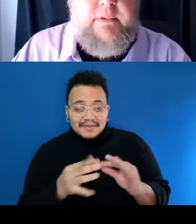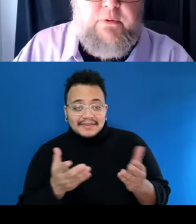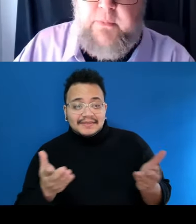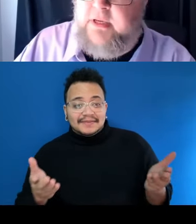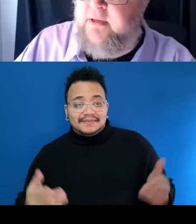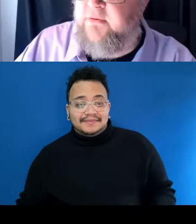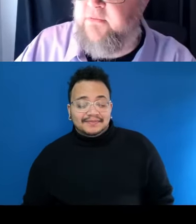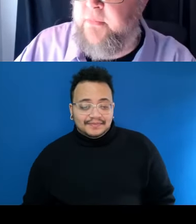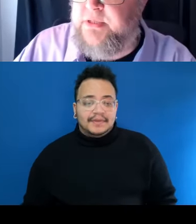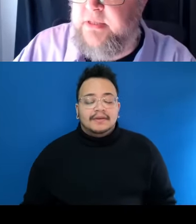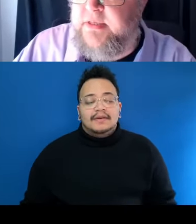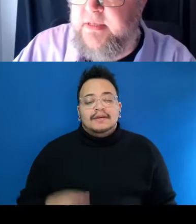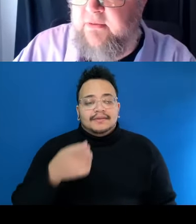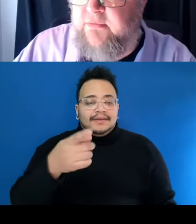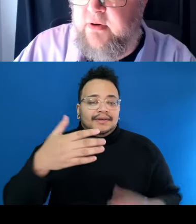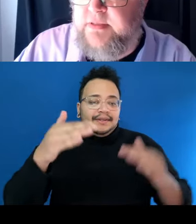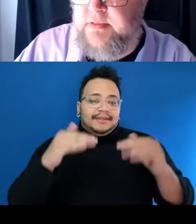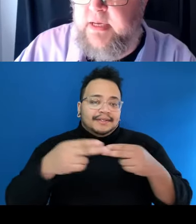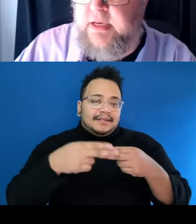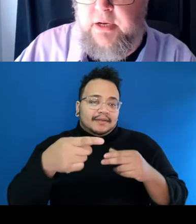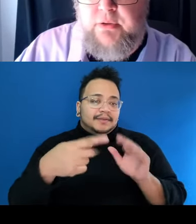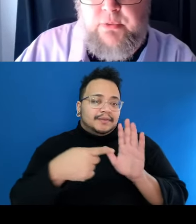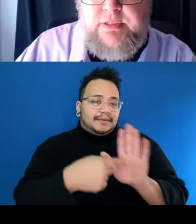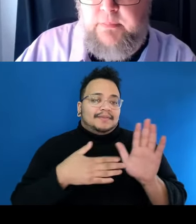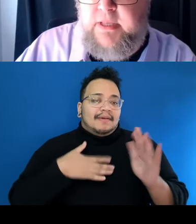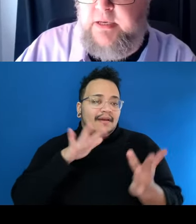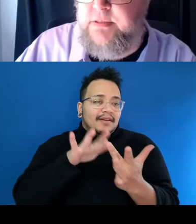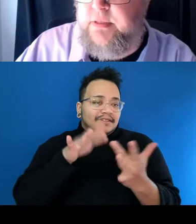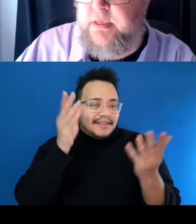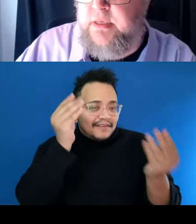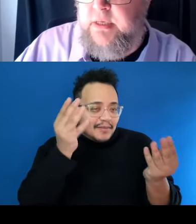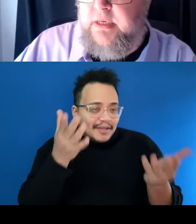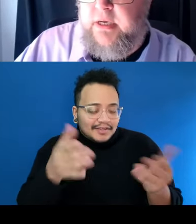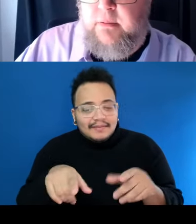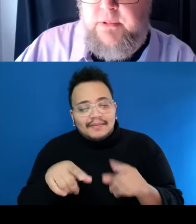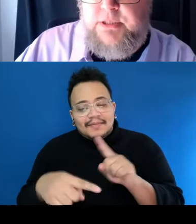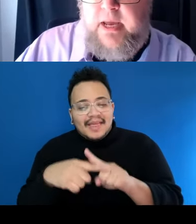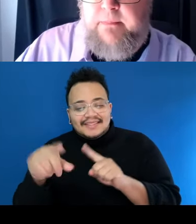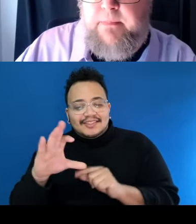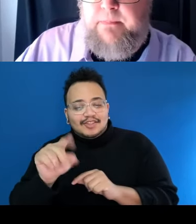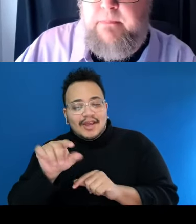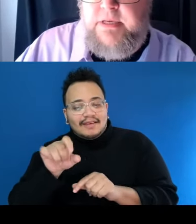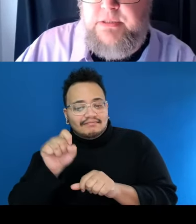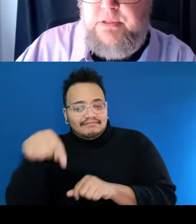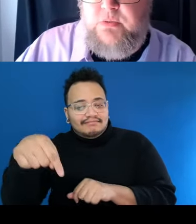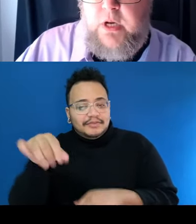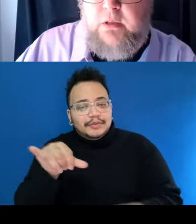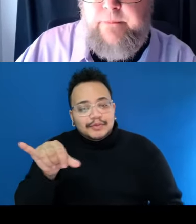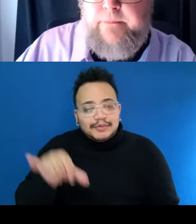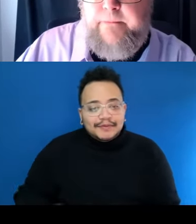I'm gonna put my contact information on the slide for a second. I know Loree typed that into the chat message as well.